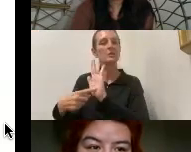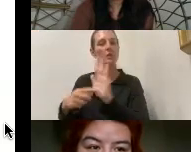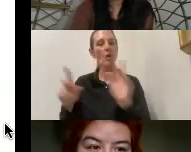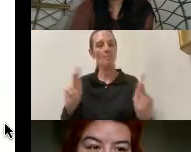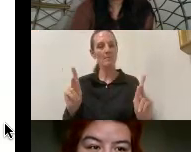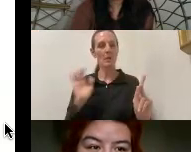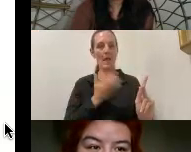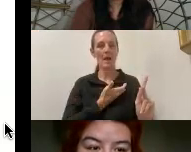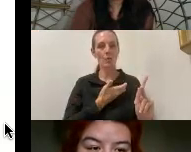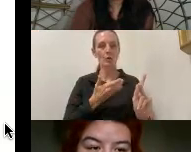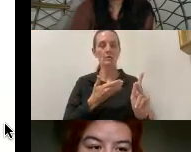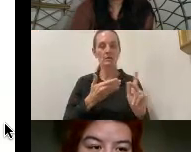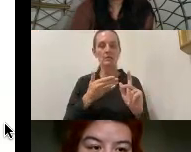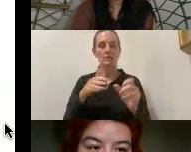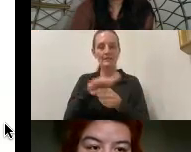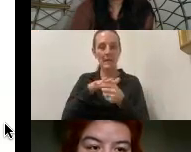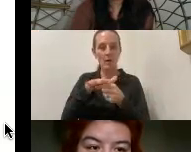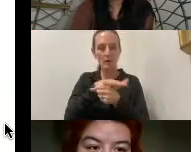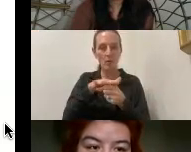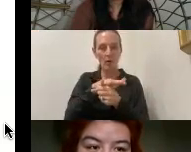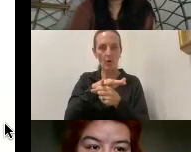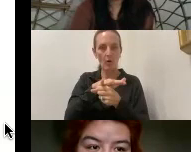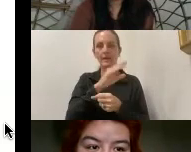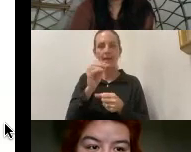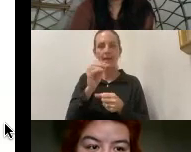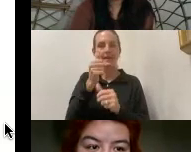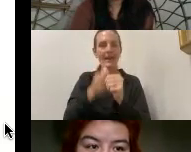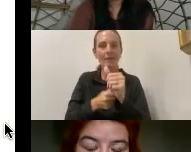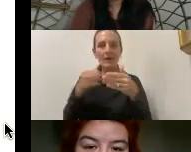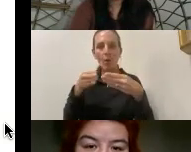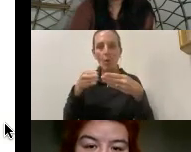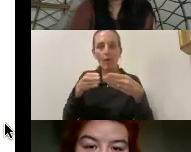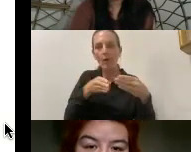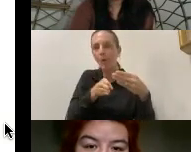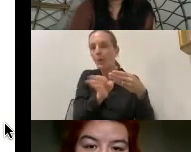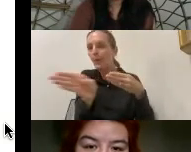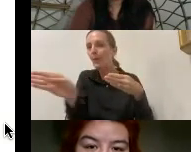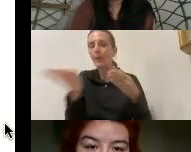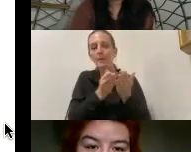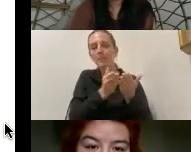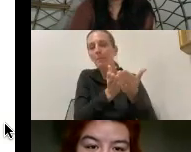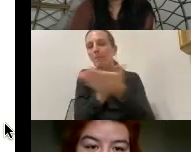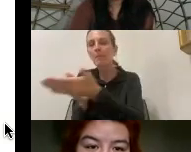And it's around every corner, there's somewhere you can gather your own food you can go fishing,